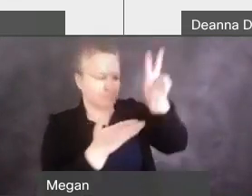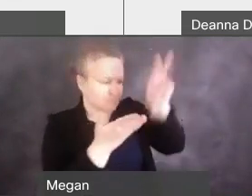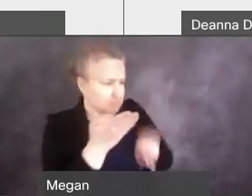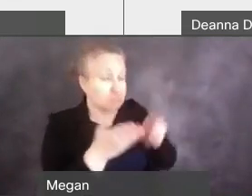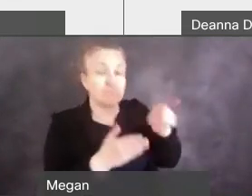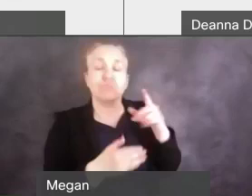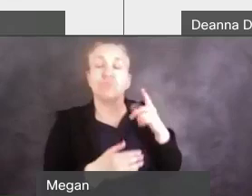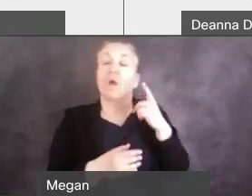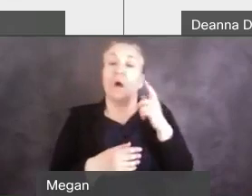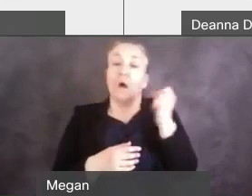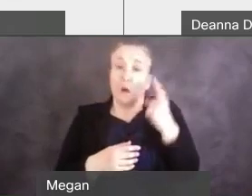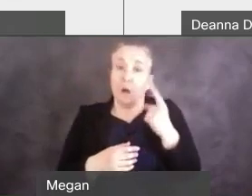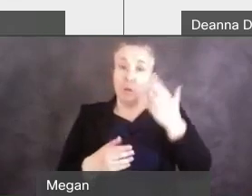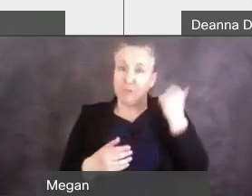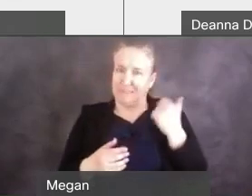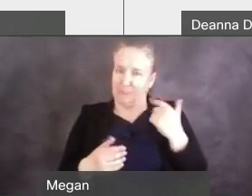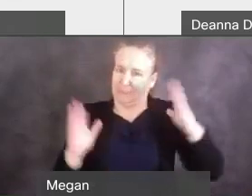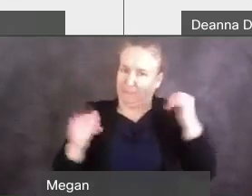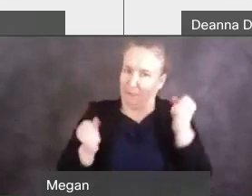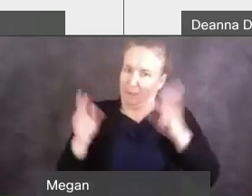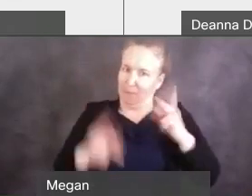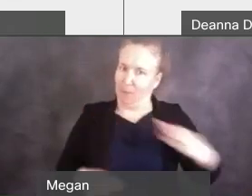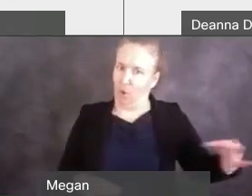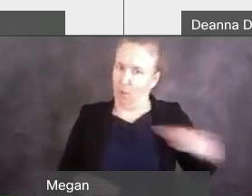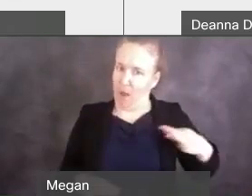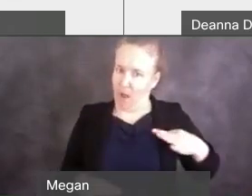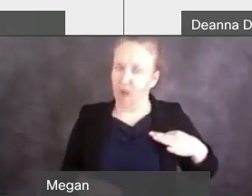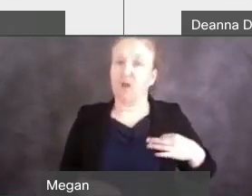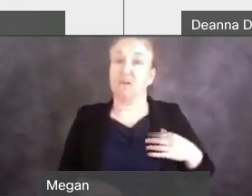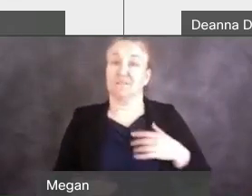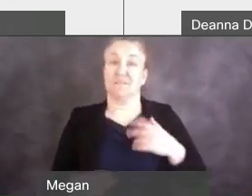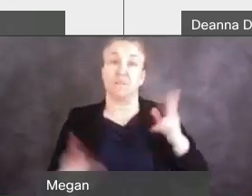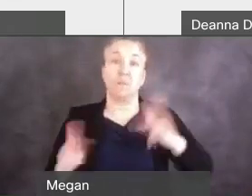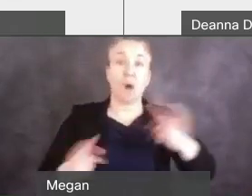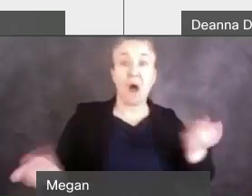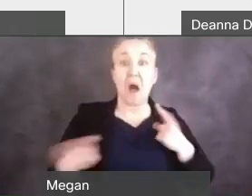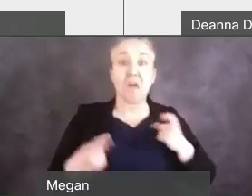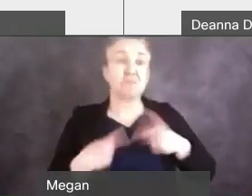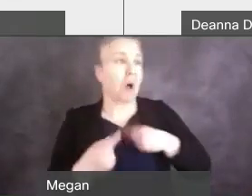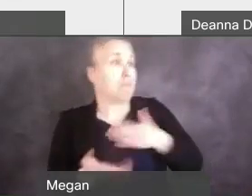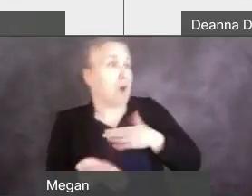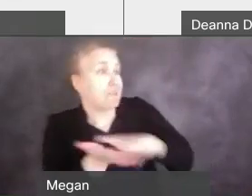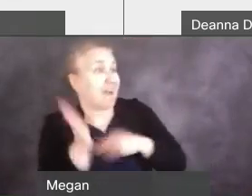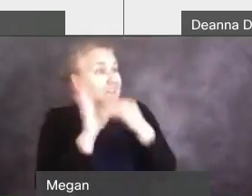the large amount of expected applications, feedback on individual applications will not be provided.